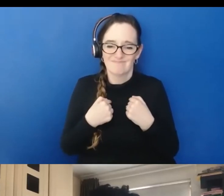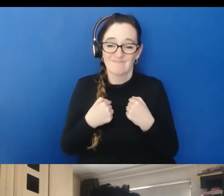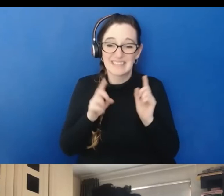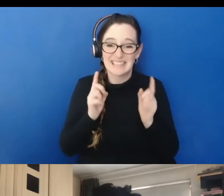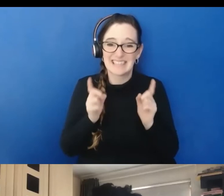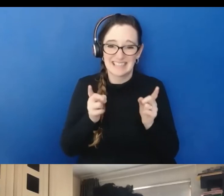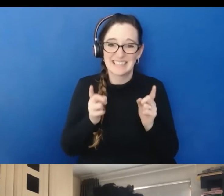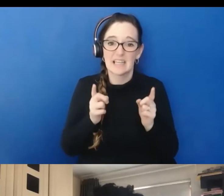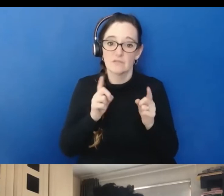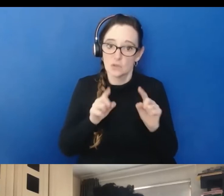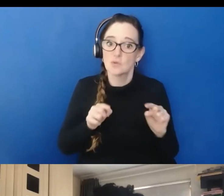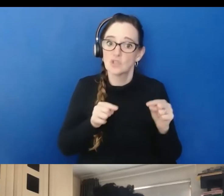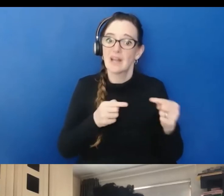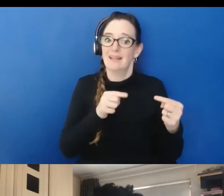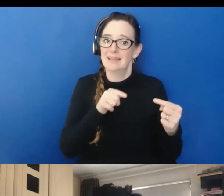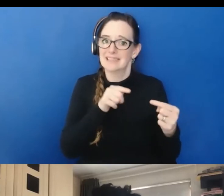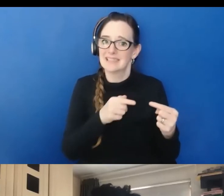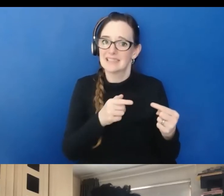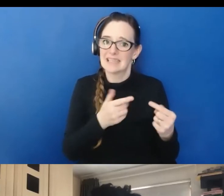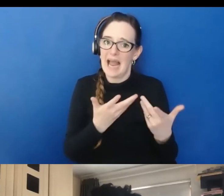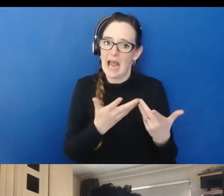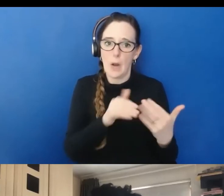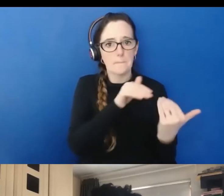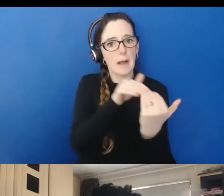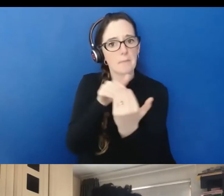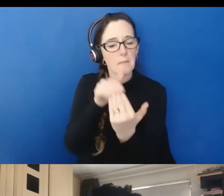First of all, that. And then of course it s accessibility towards